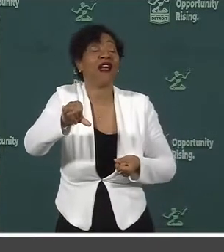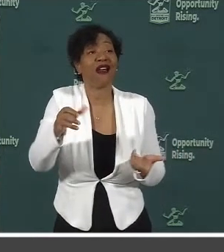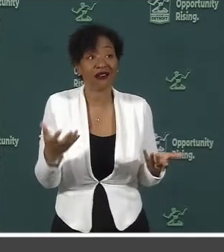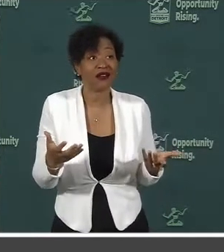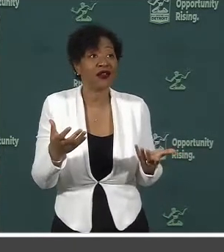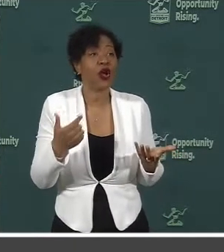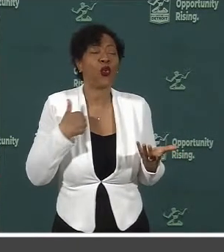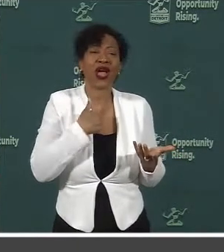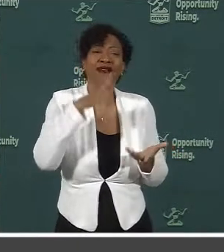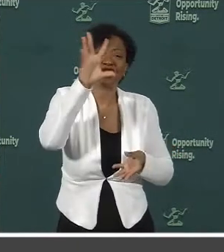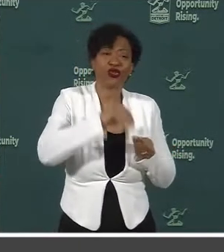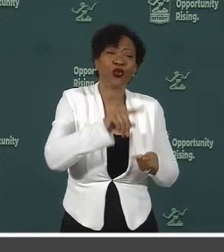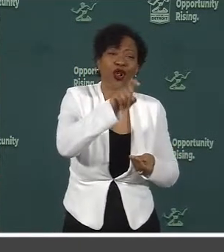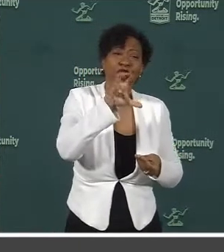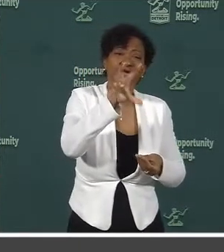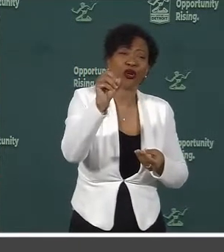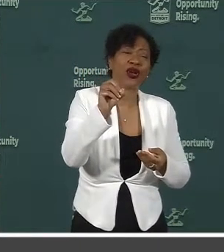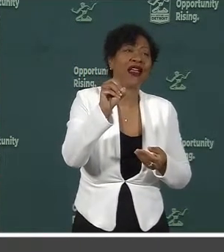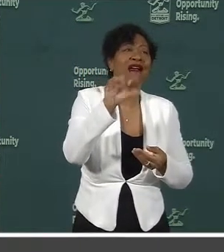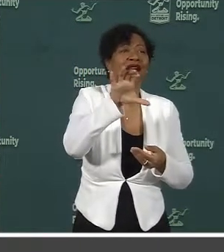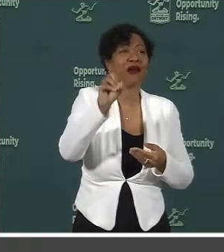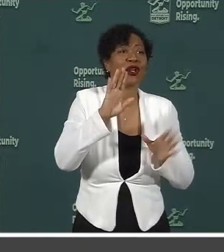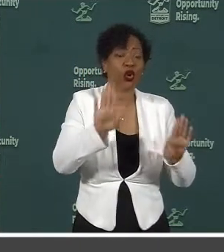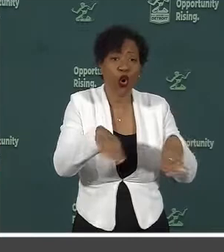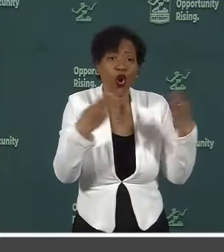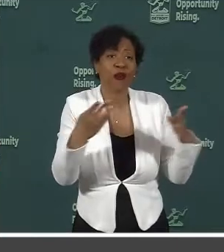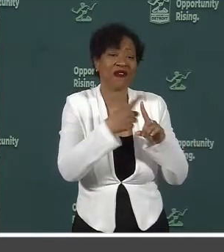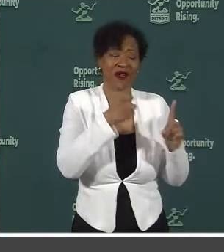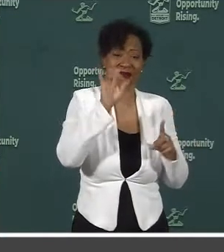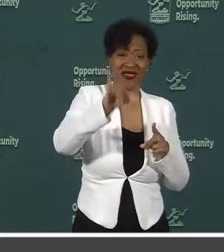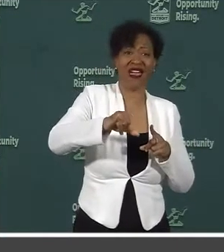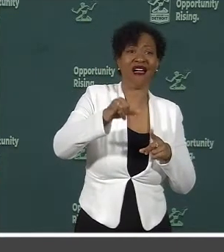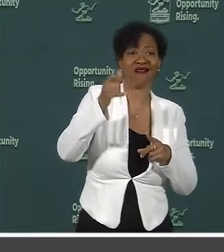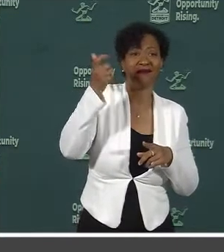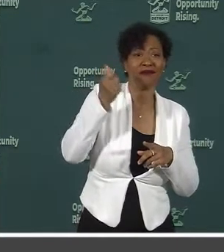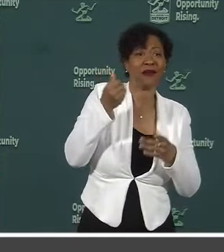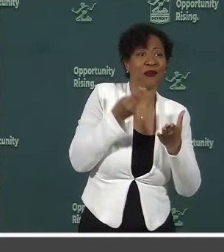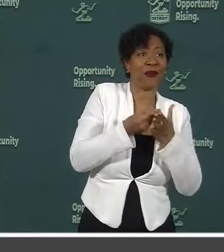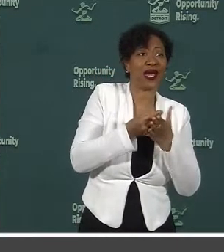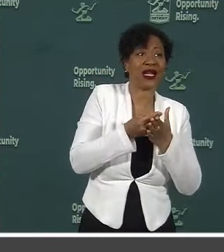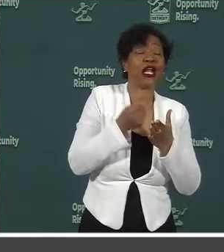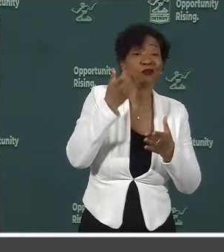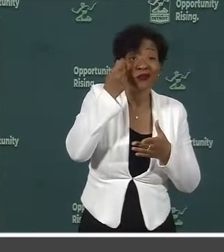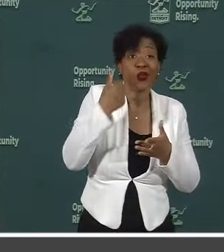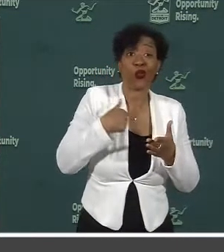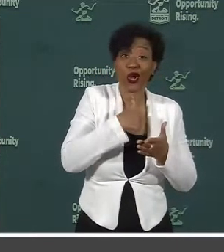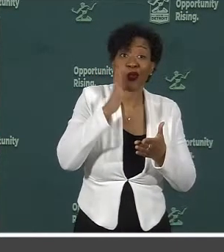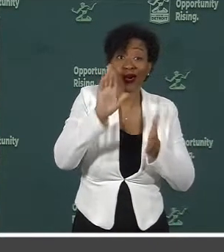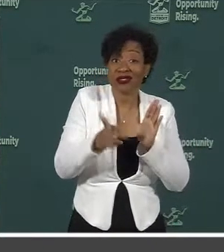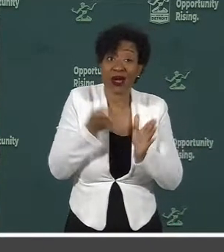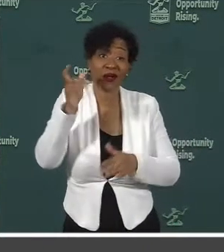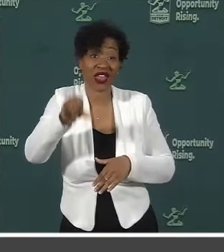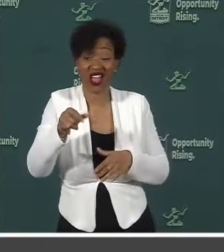ALREADY OPEN IN THE CITY FOR MOTOR CITY MATCH AND WE ARE GOING TO DOUBLE THIS SO IF YOU DON'T WANT TO WORK FOR SOMEBODY ELSE YOU WANT TO BE YOUR OWN